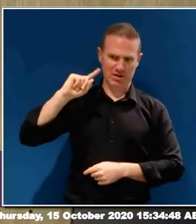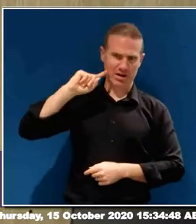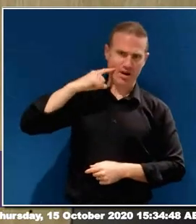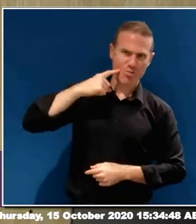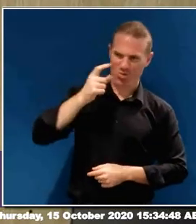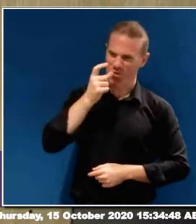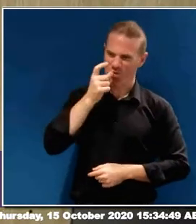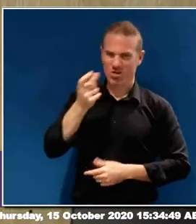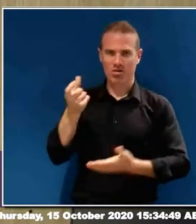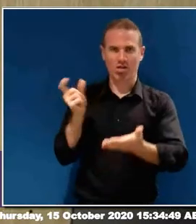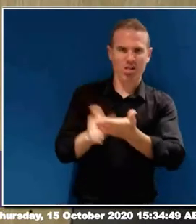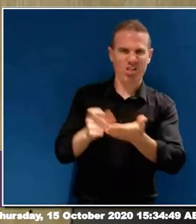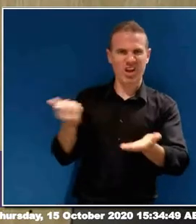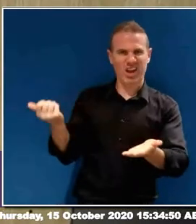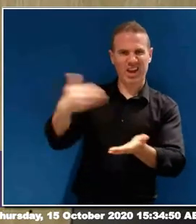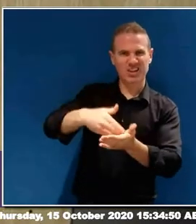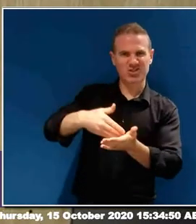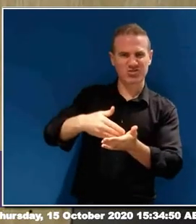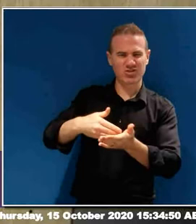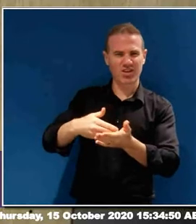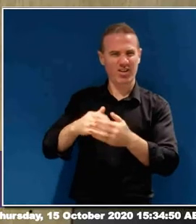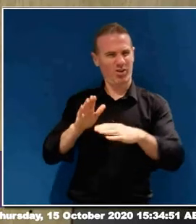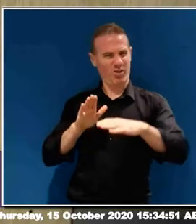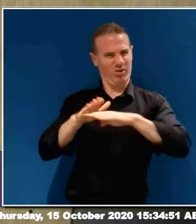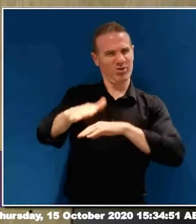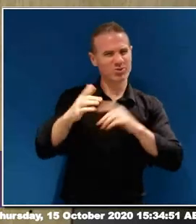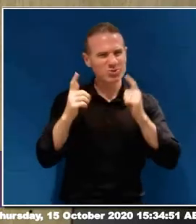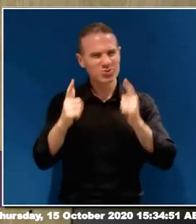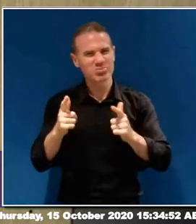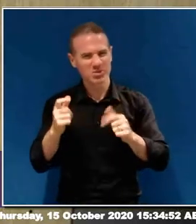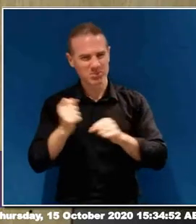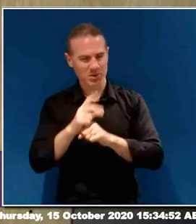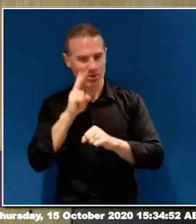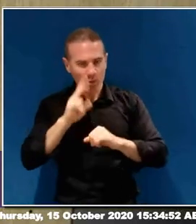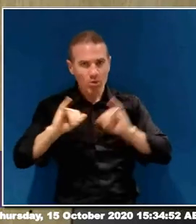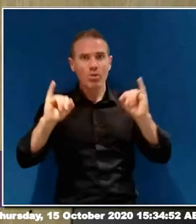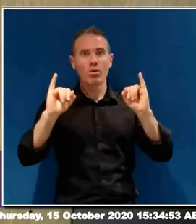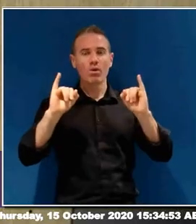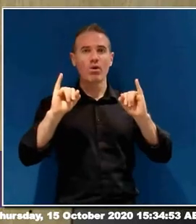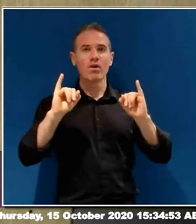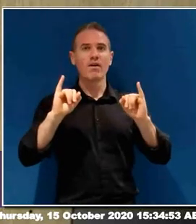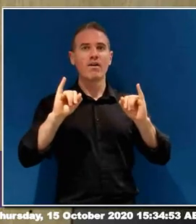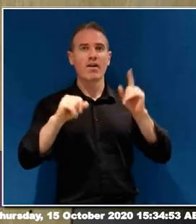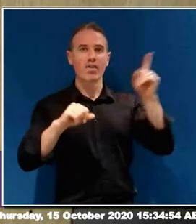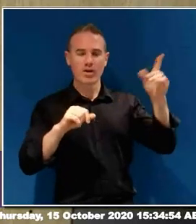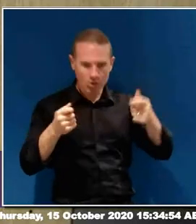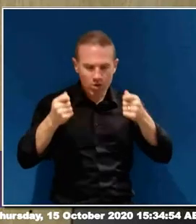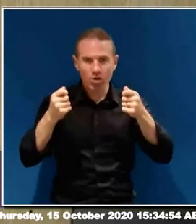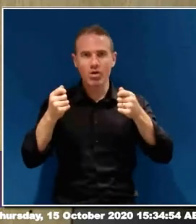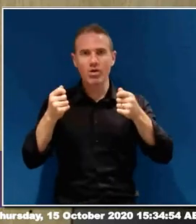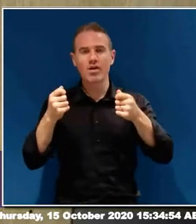the behaviour gets described is used and is done so, sometimes to create a case.